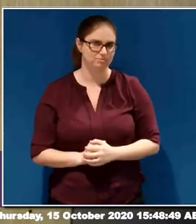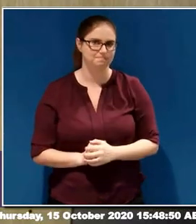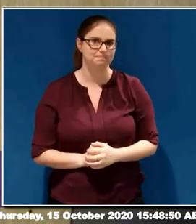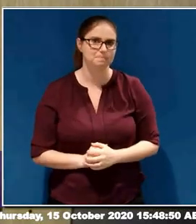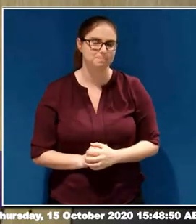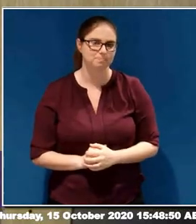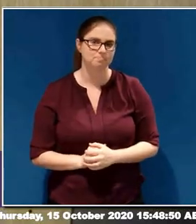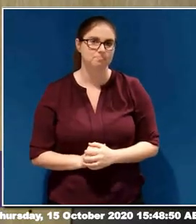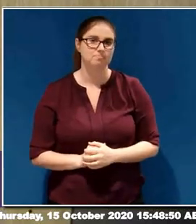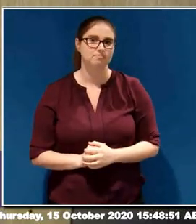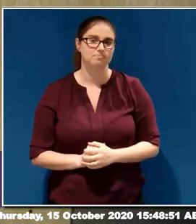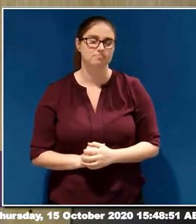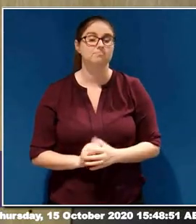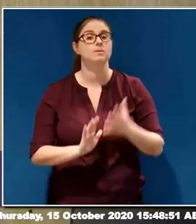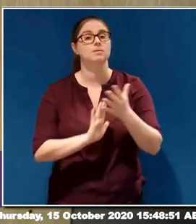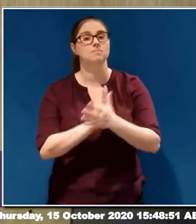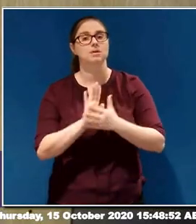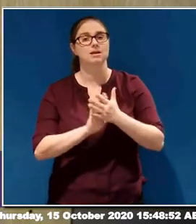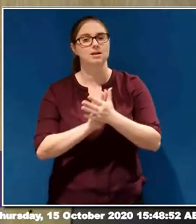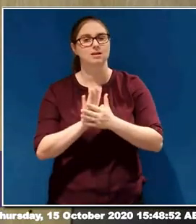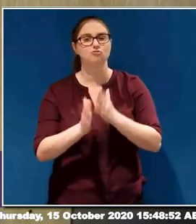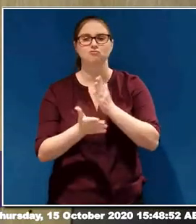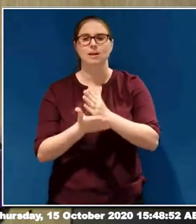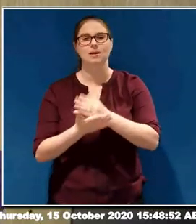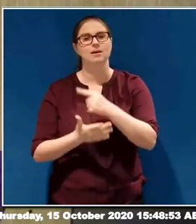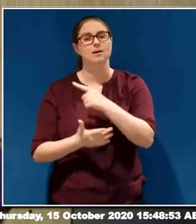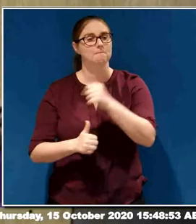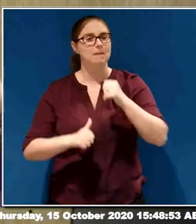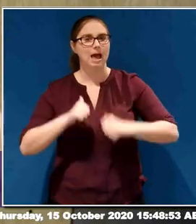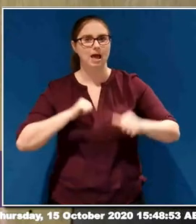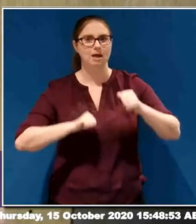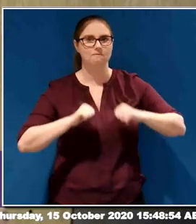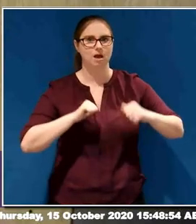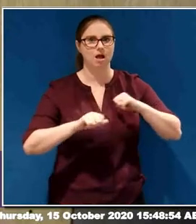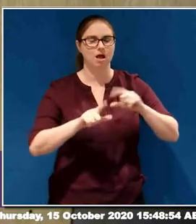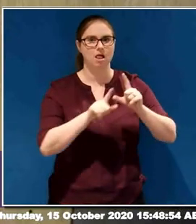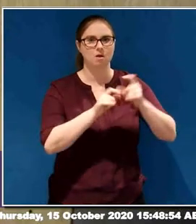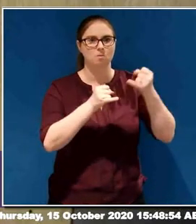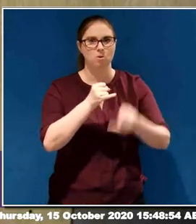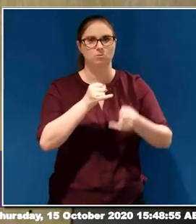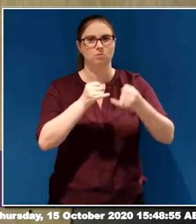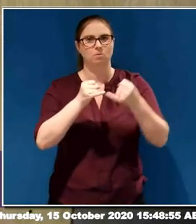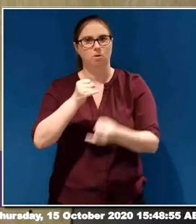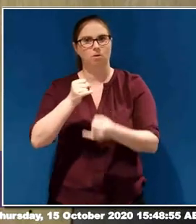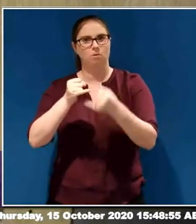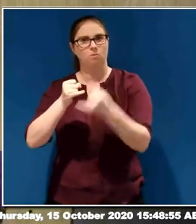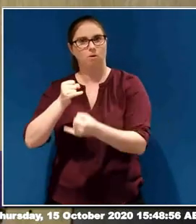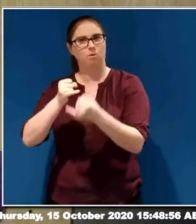So what that means is that you - a child comes into school and they are